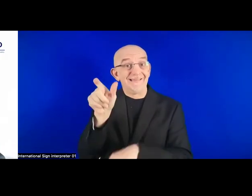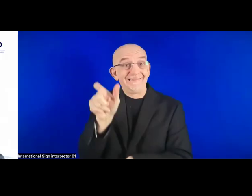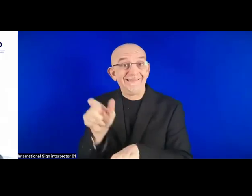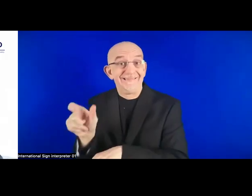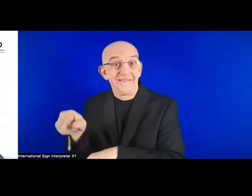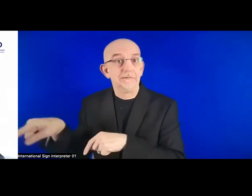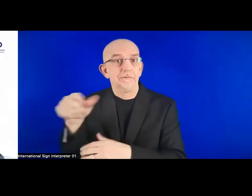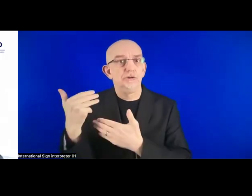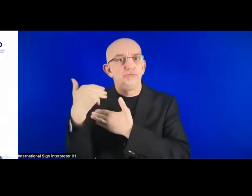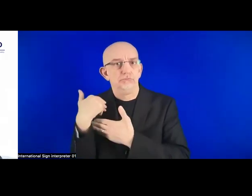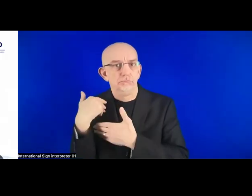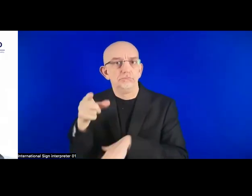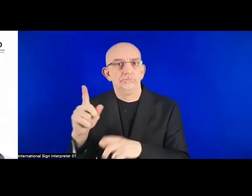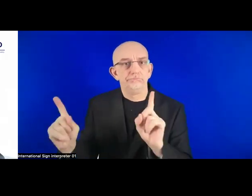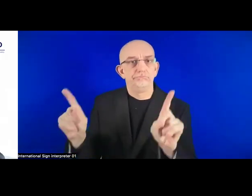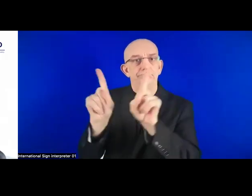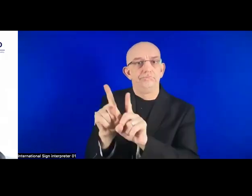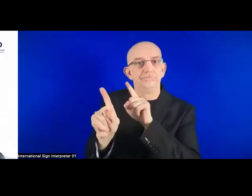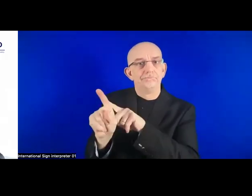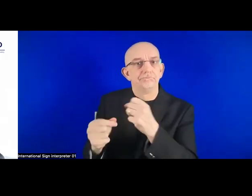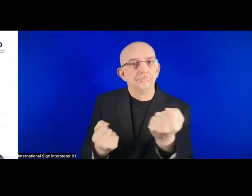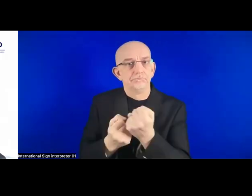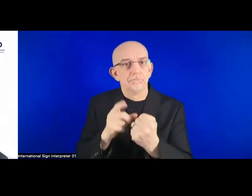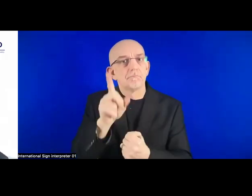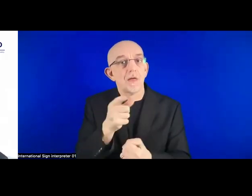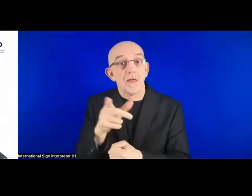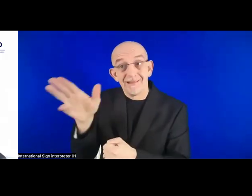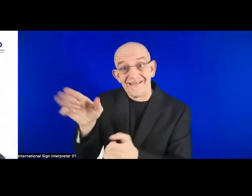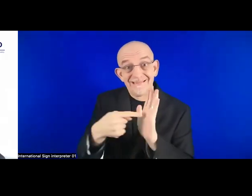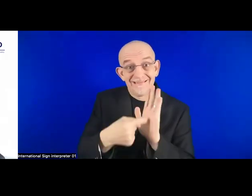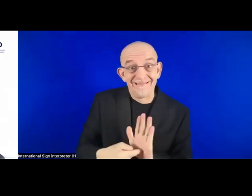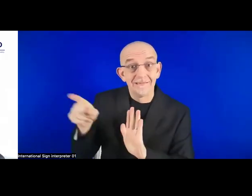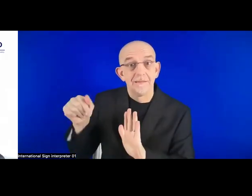which you upload as part of your application. The deadline again, I have mentioned